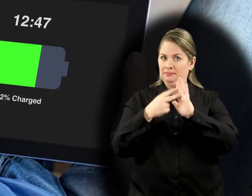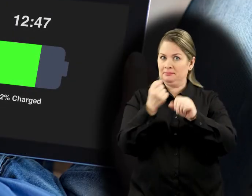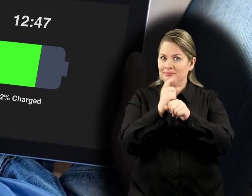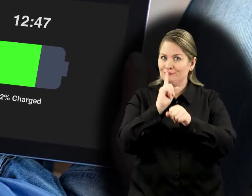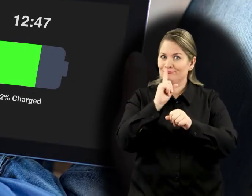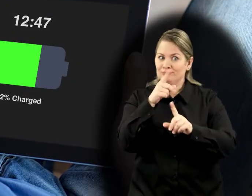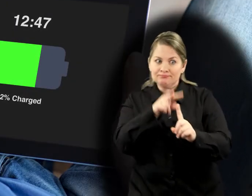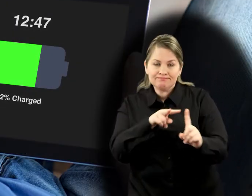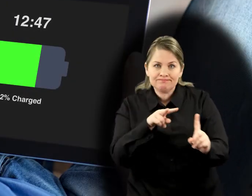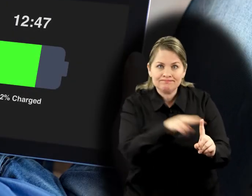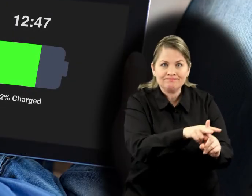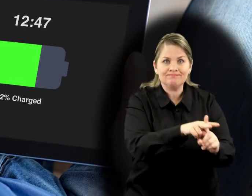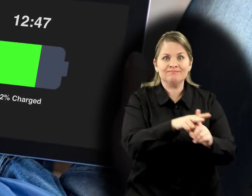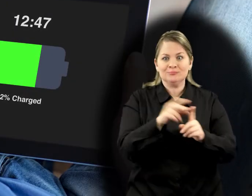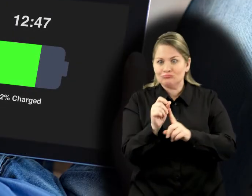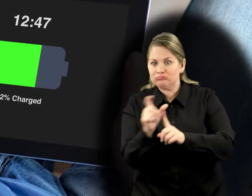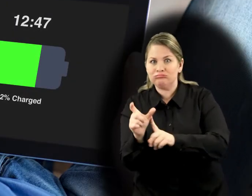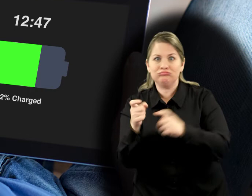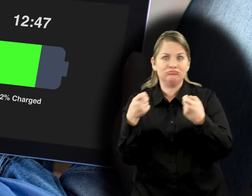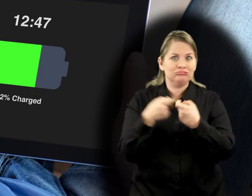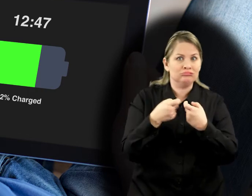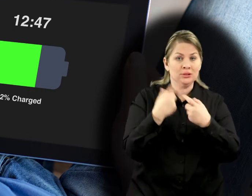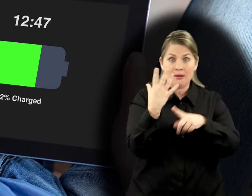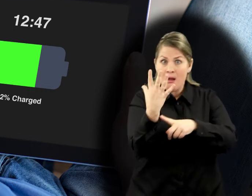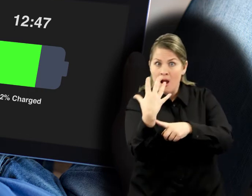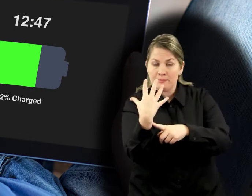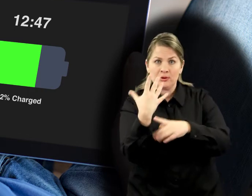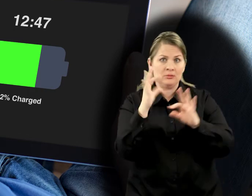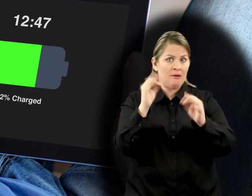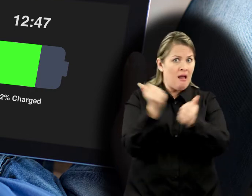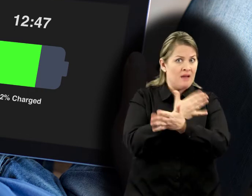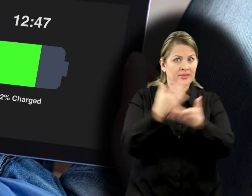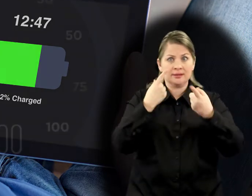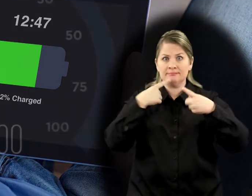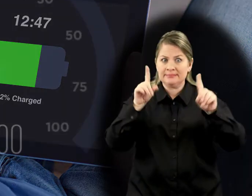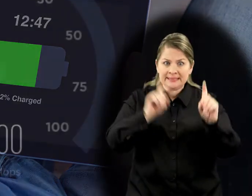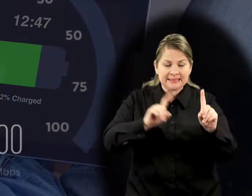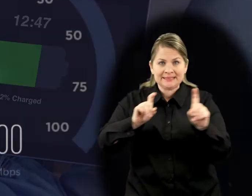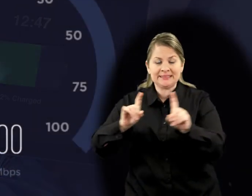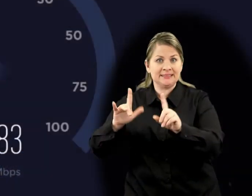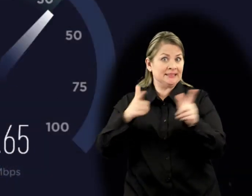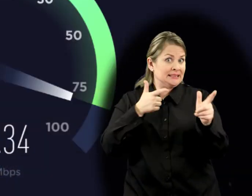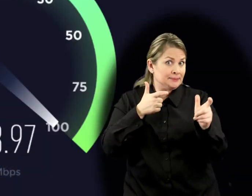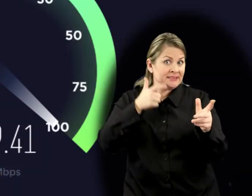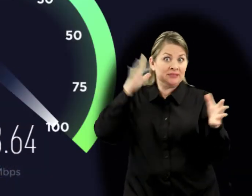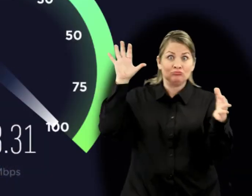make sure your device is fully charged and plugged in and that the camera is working,